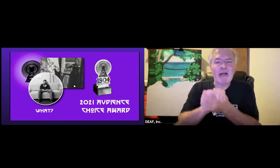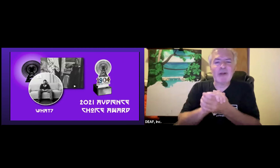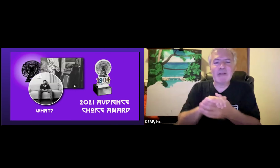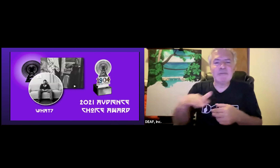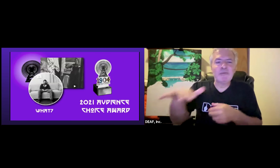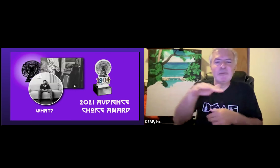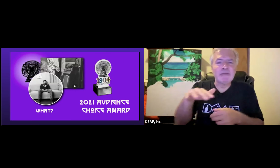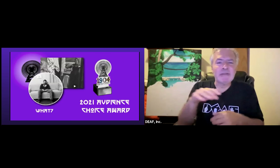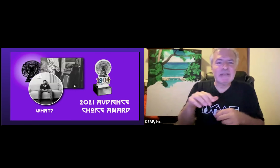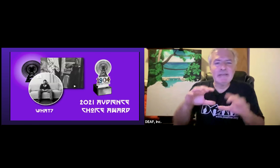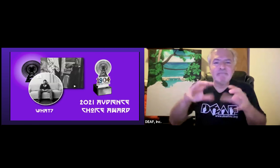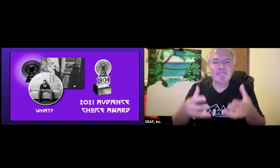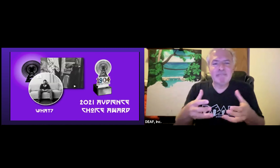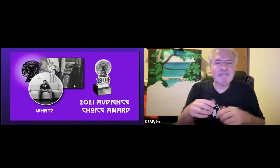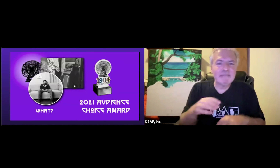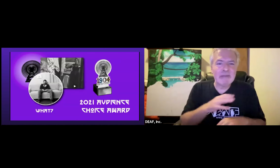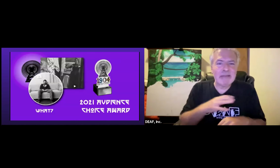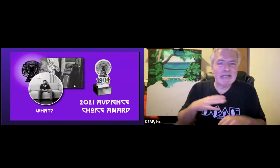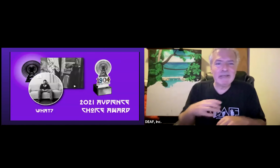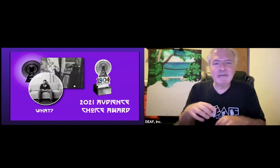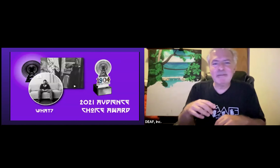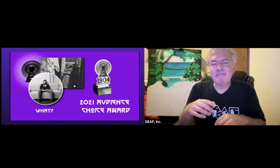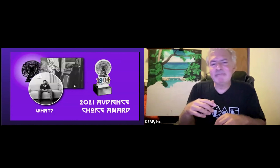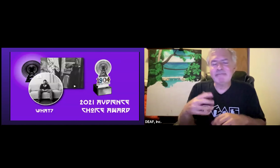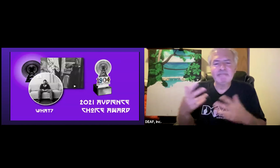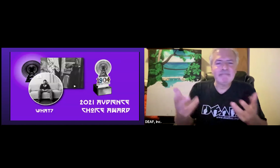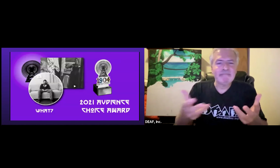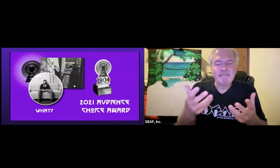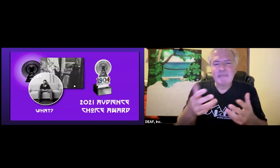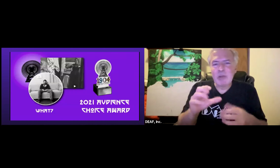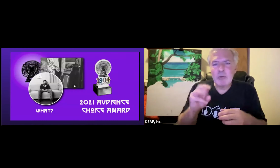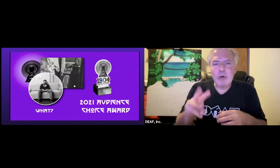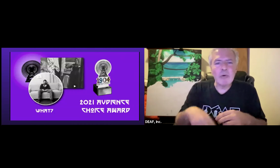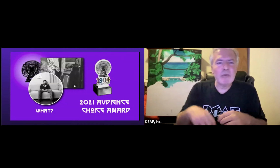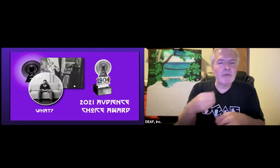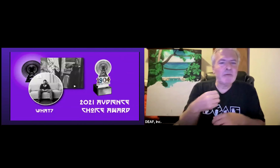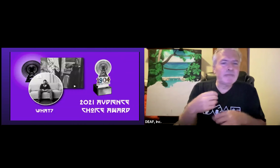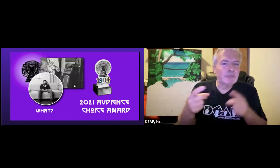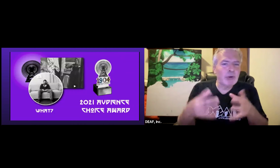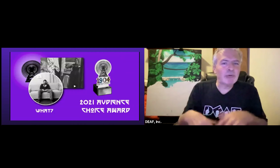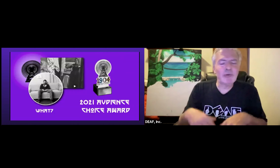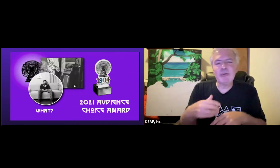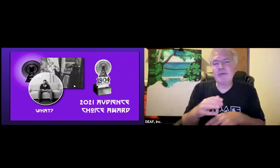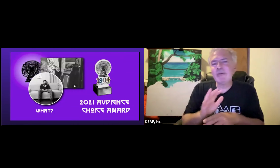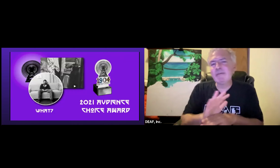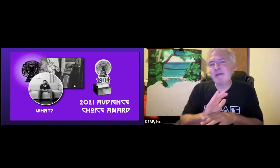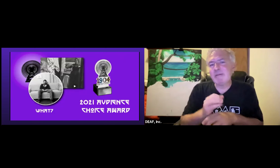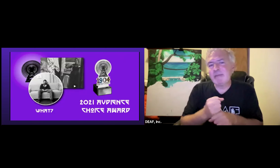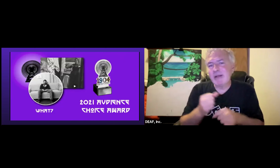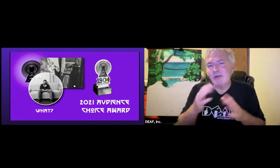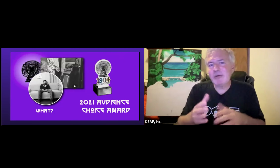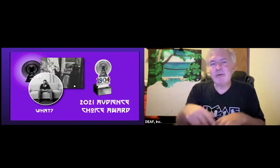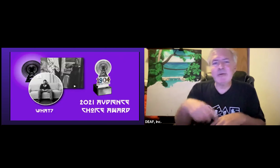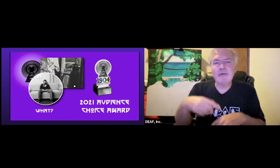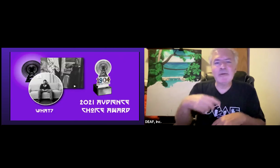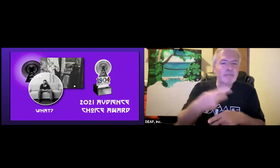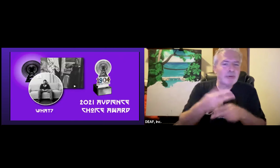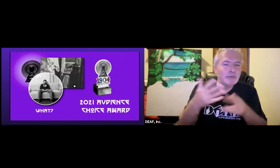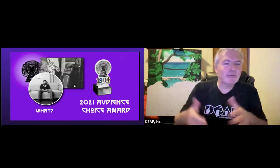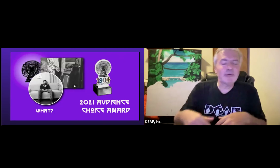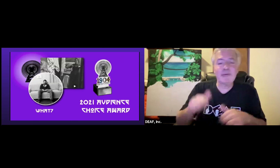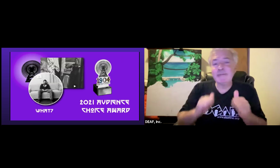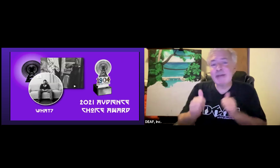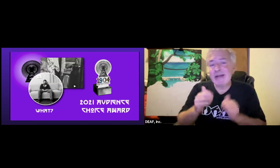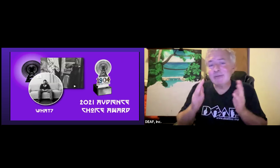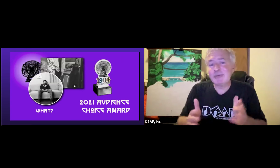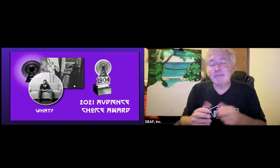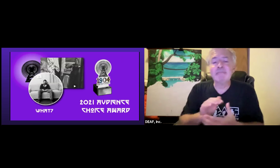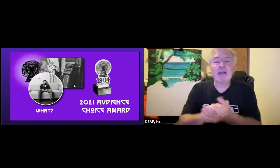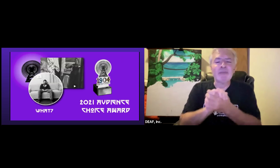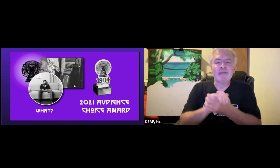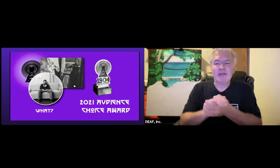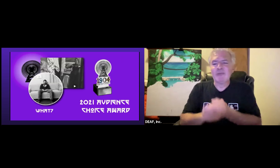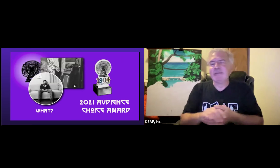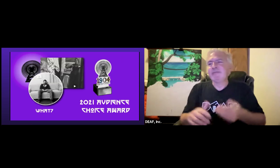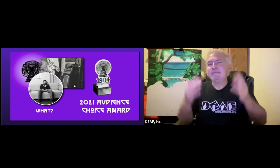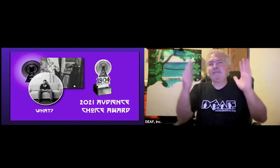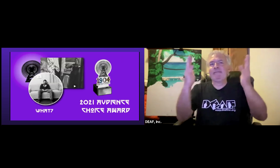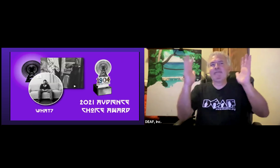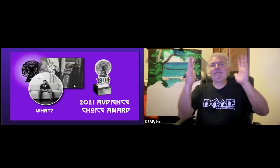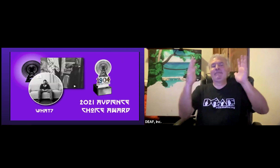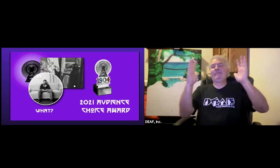Congratulations to all who were involved, the committee, the people who were involved in the -- the producers, film makers, actors, congratulations.